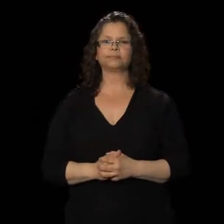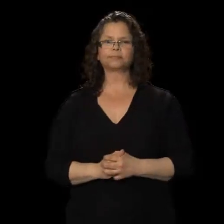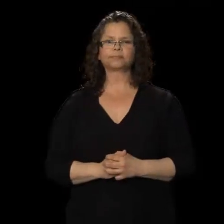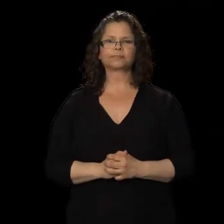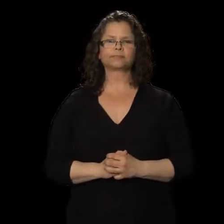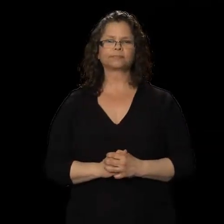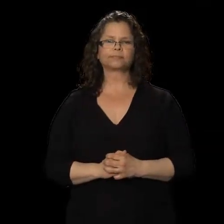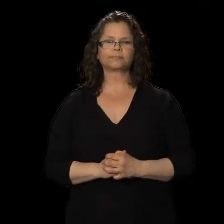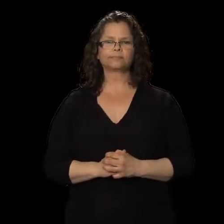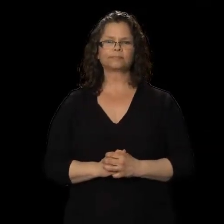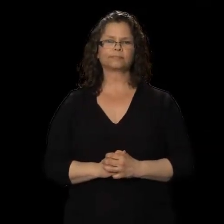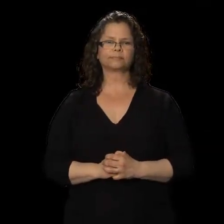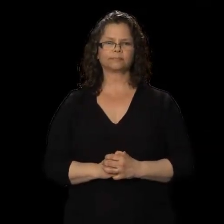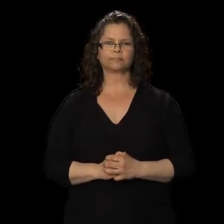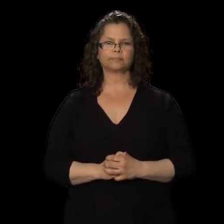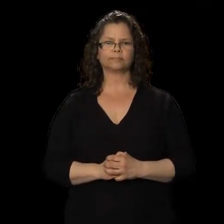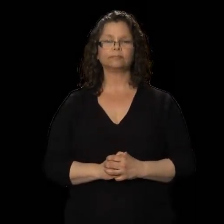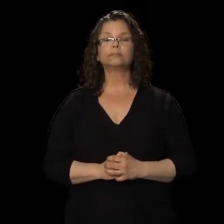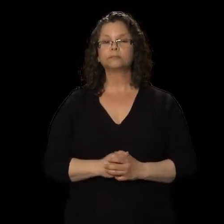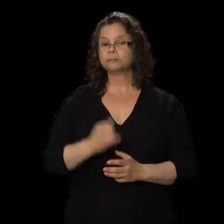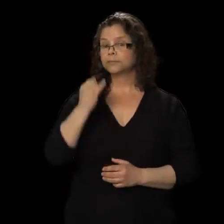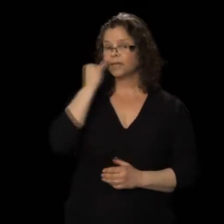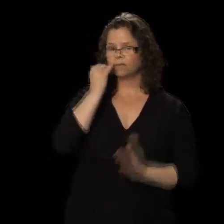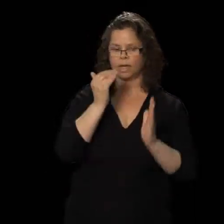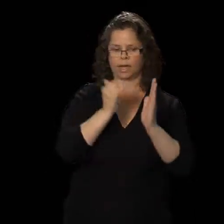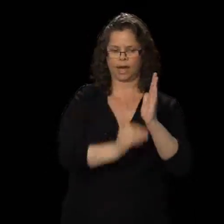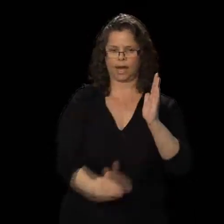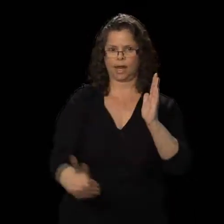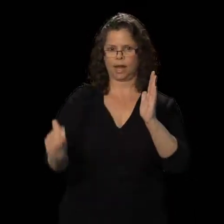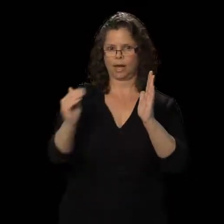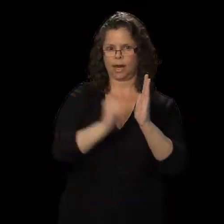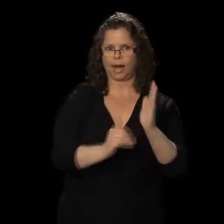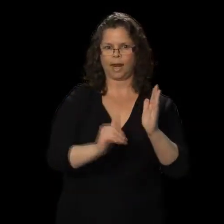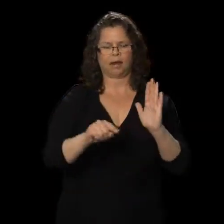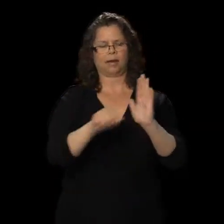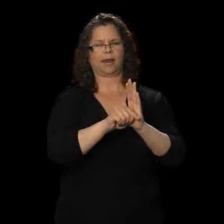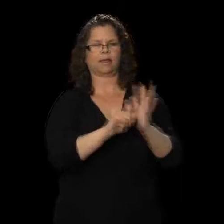Inappropriate behaviour does not always have to happen